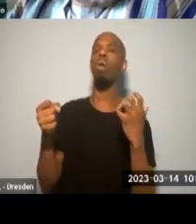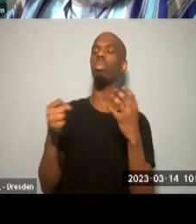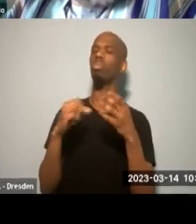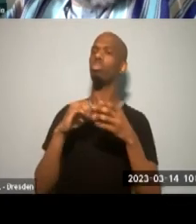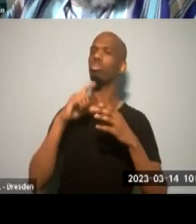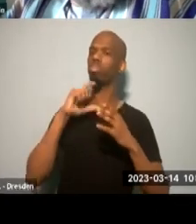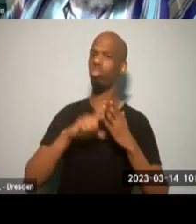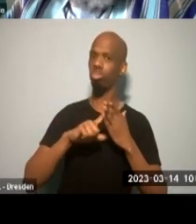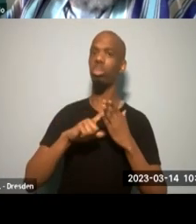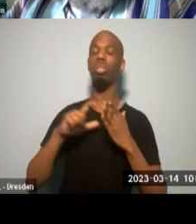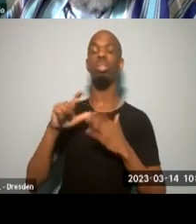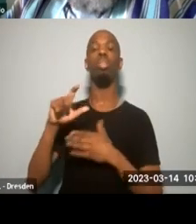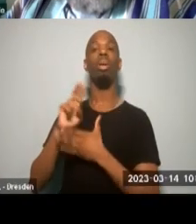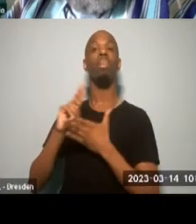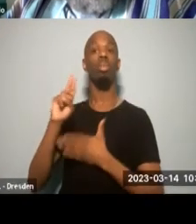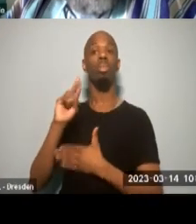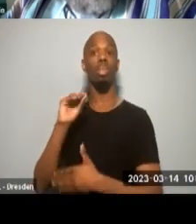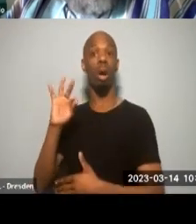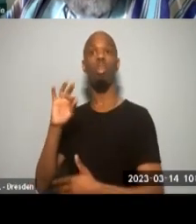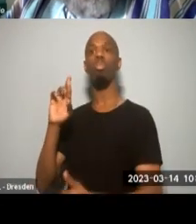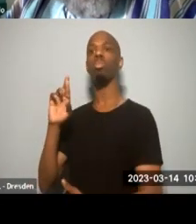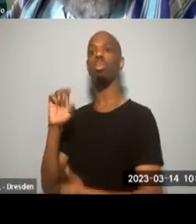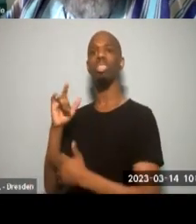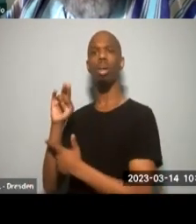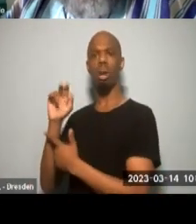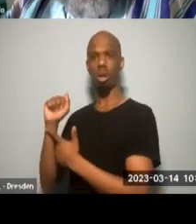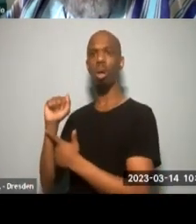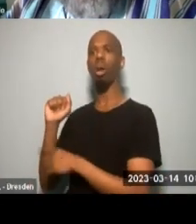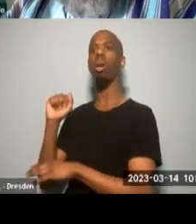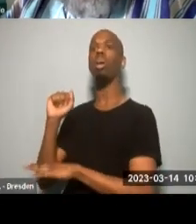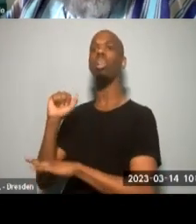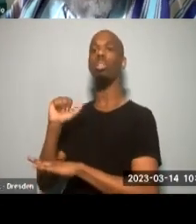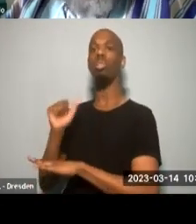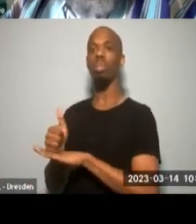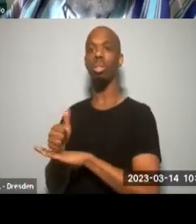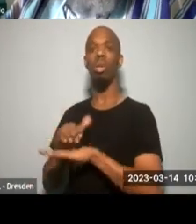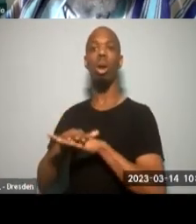is situated on Treaty lands with a presence in Treaty 6.